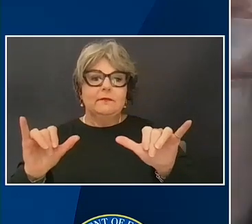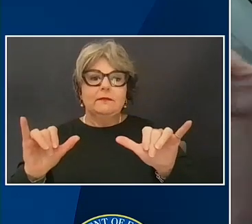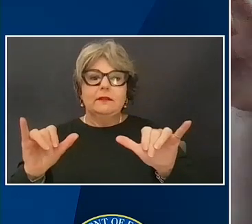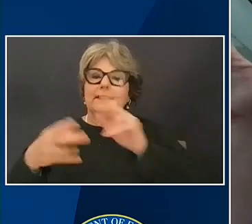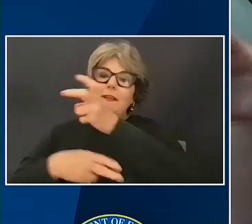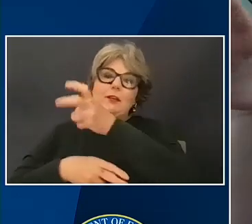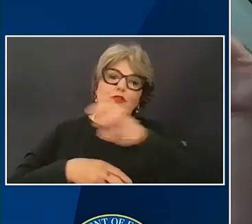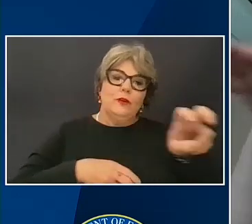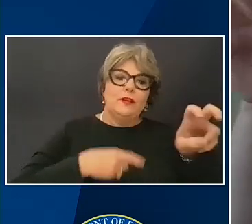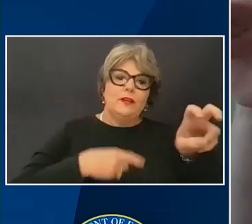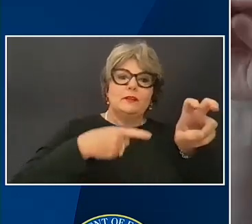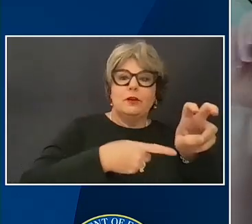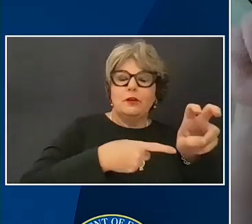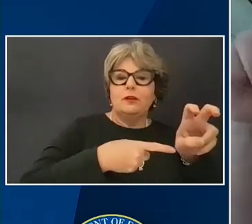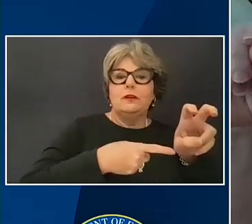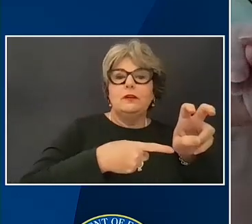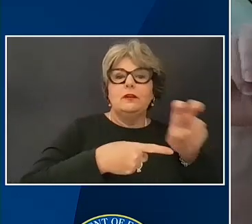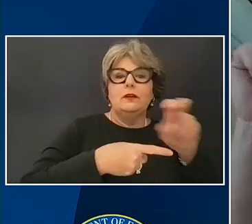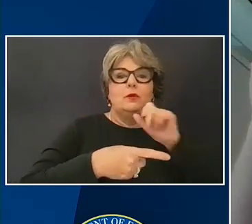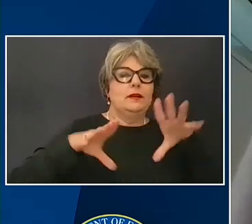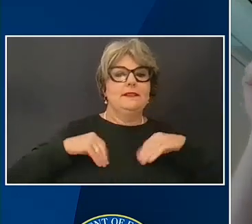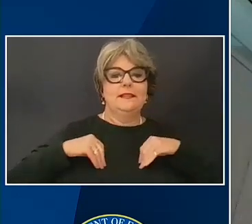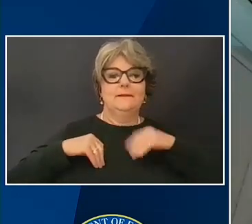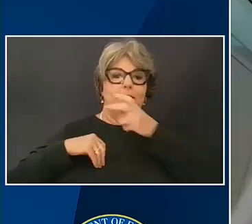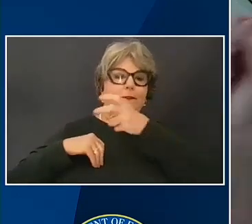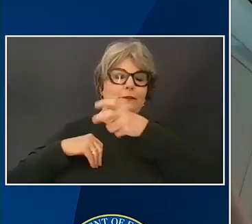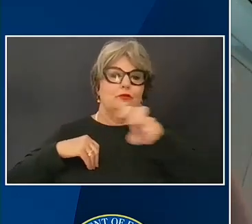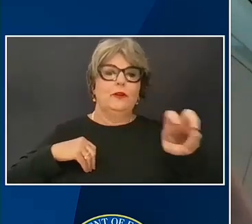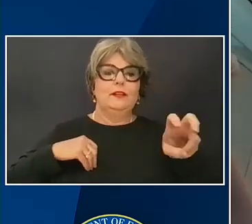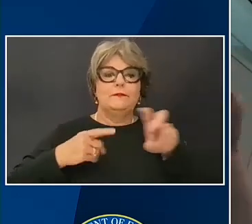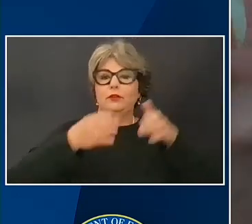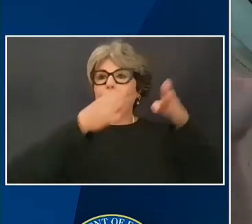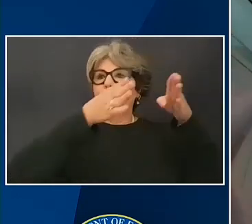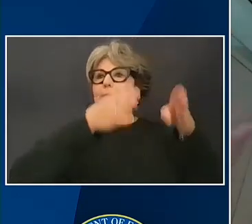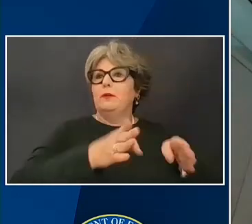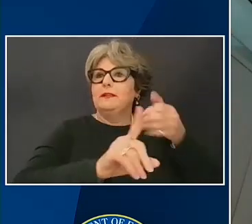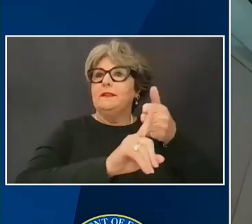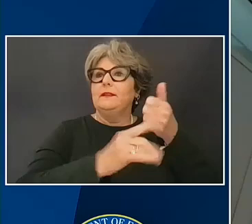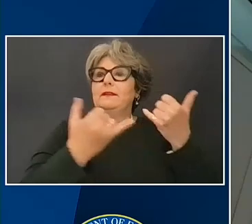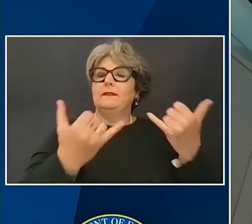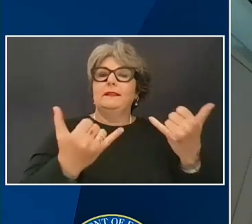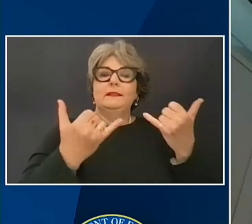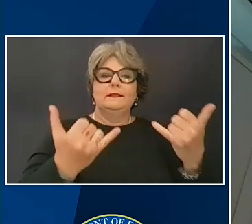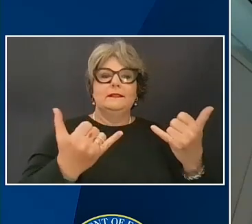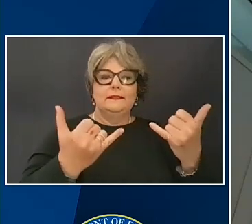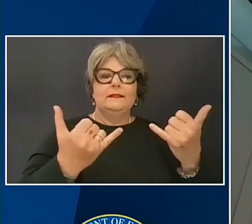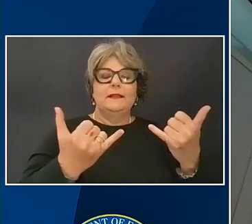accepted the transfer over where an individual is now putting in some kind of master attendance.